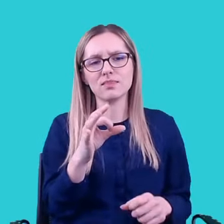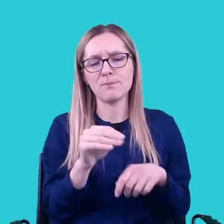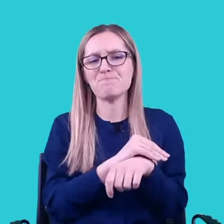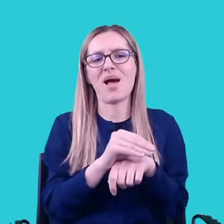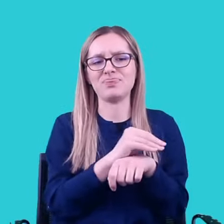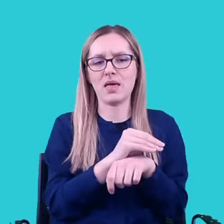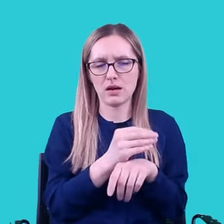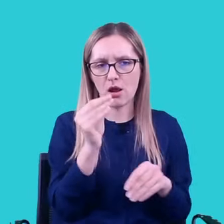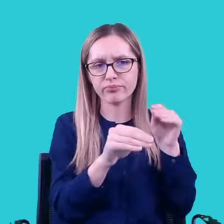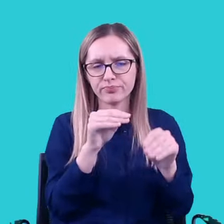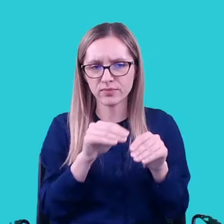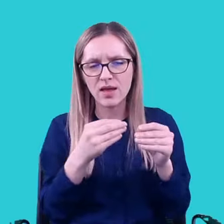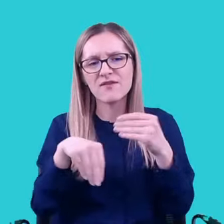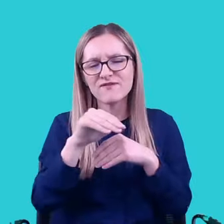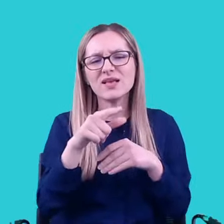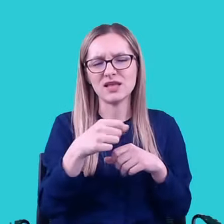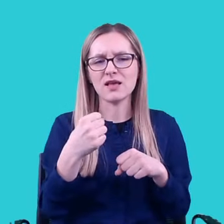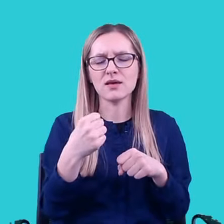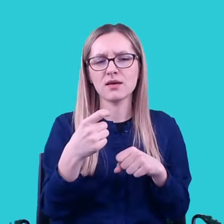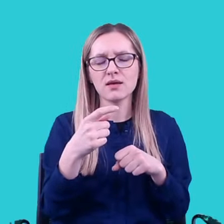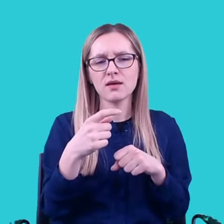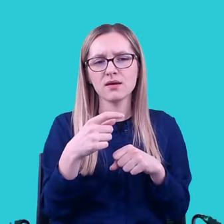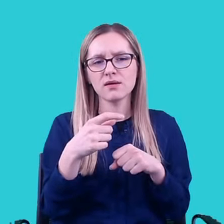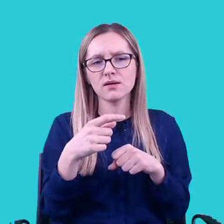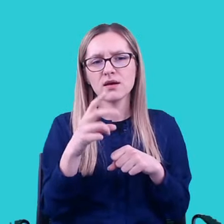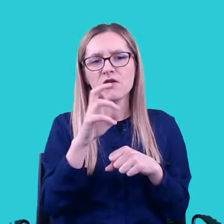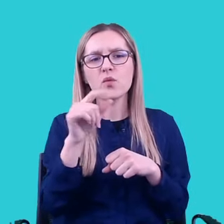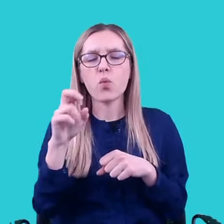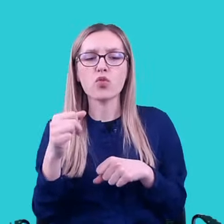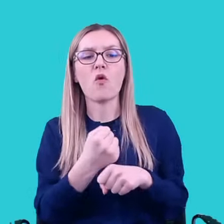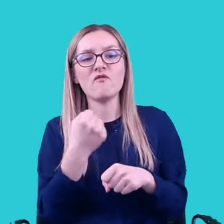Then, we can store it for some time.